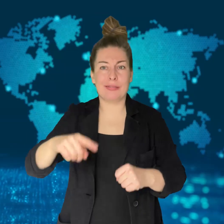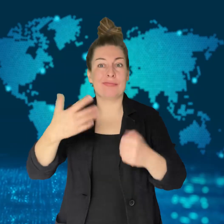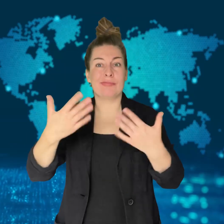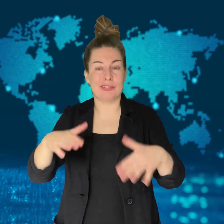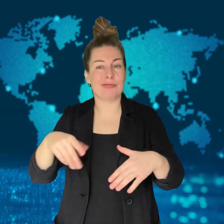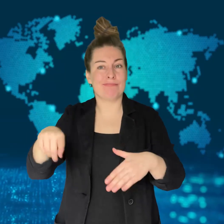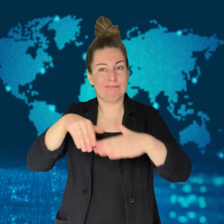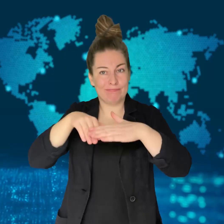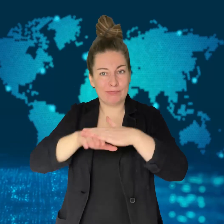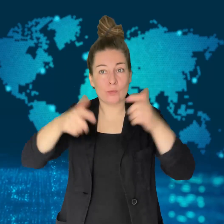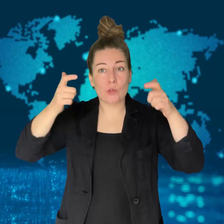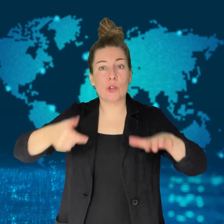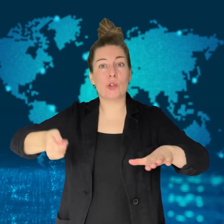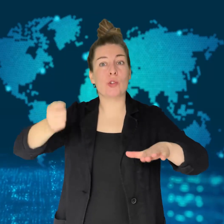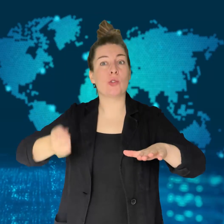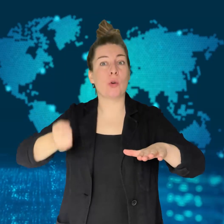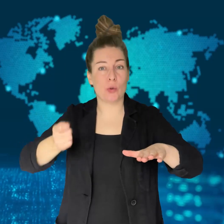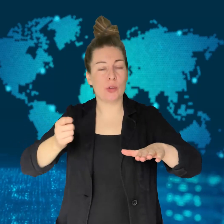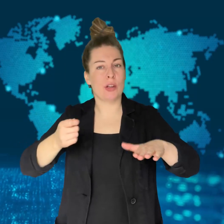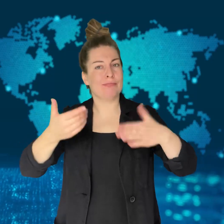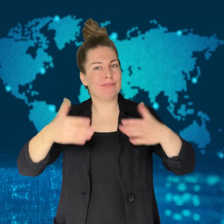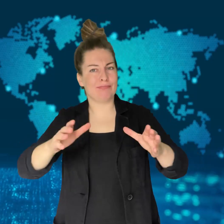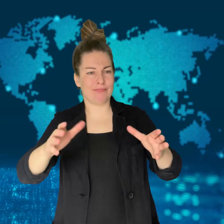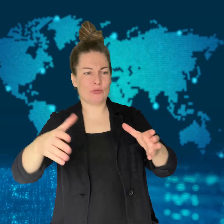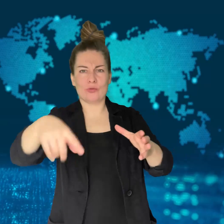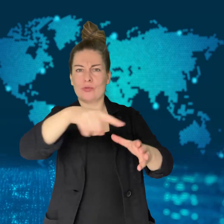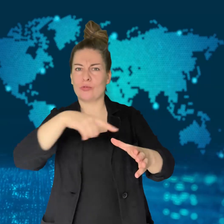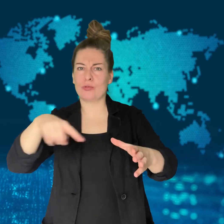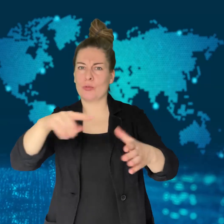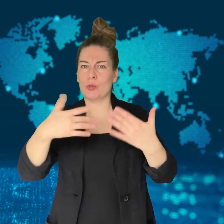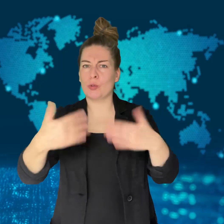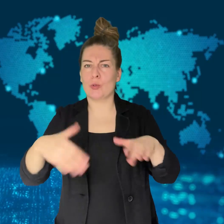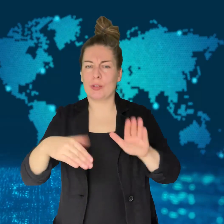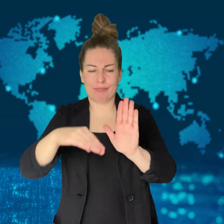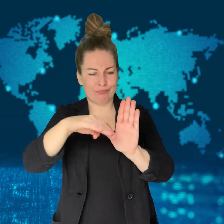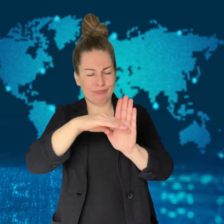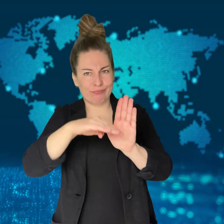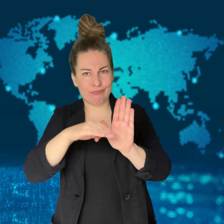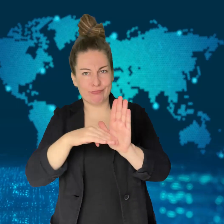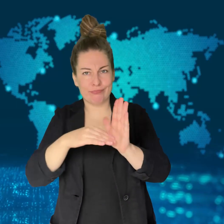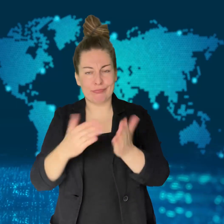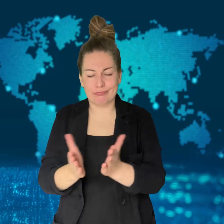The group was charged with a total of